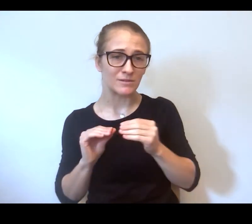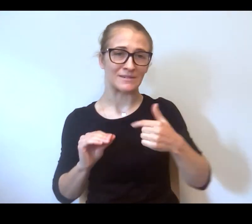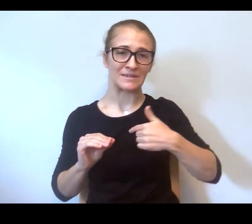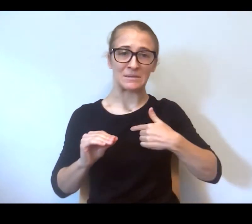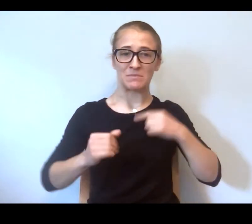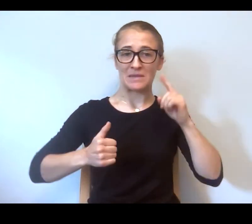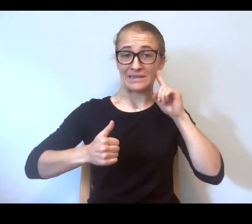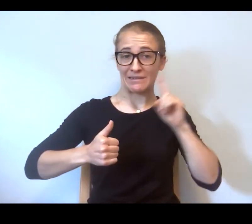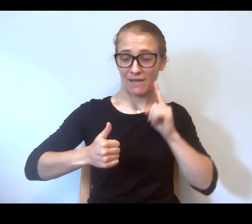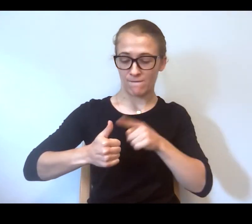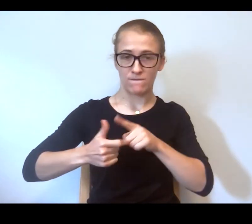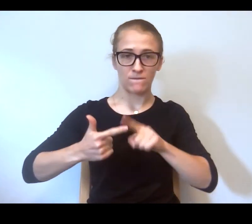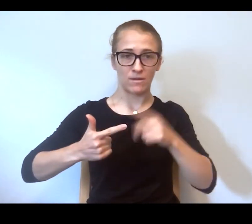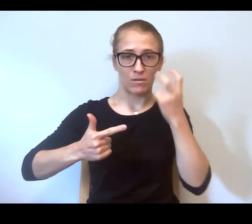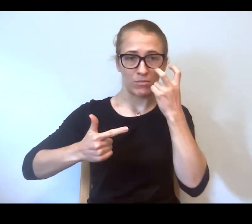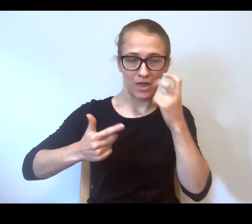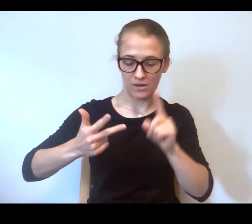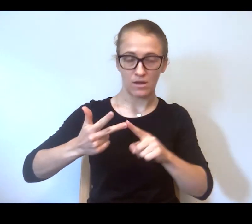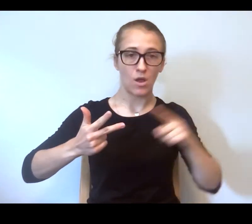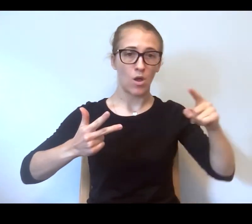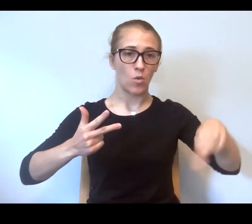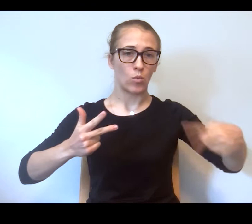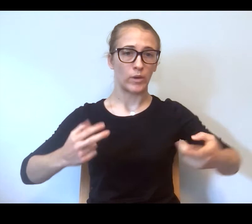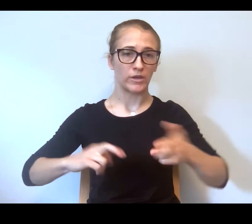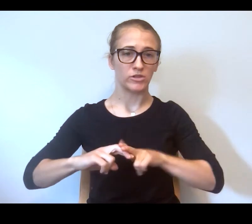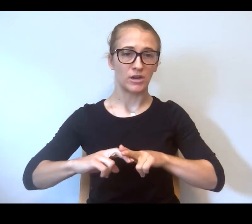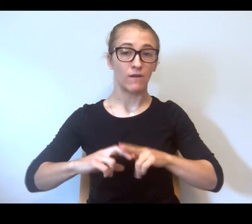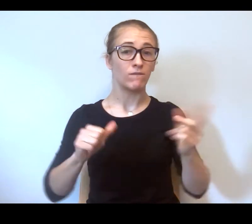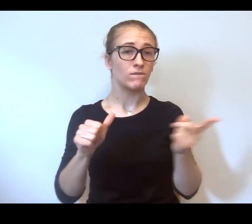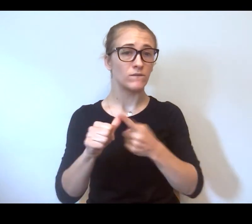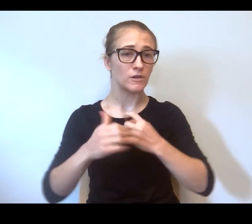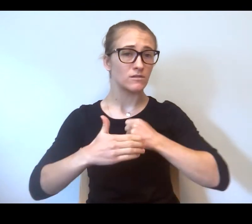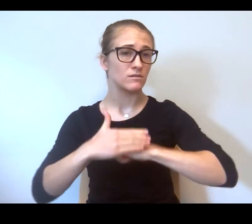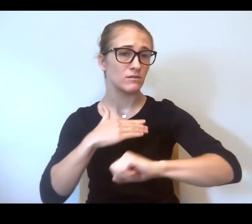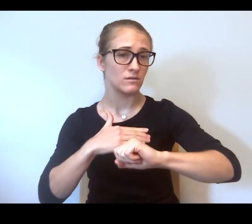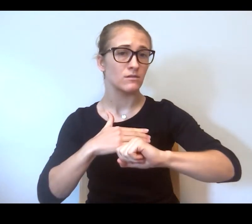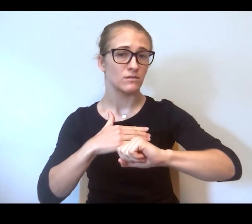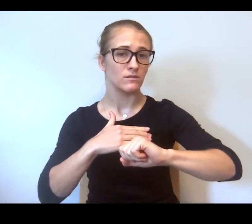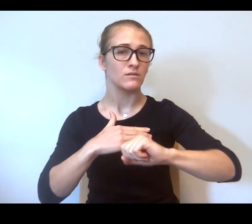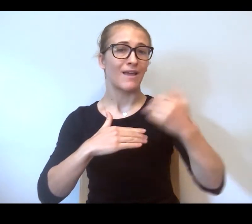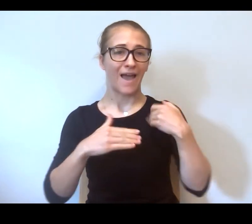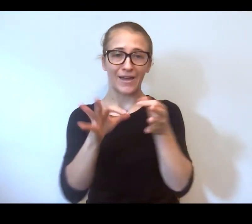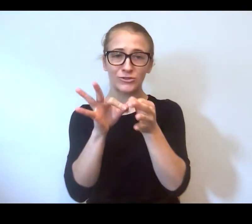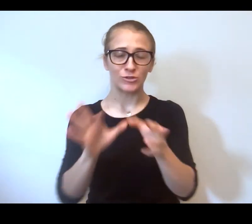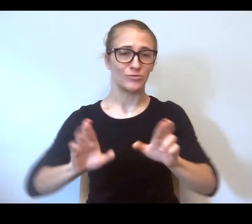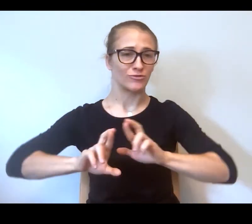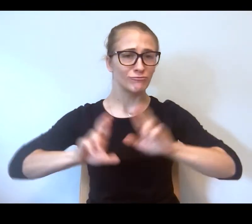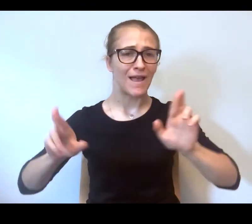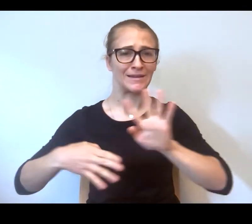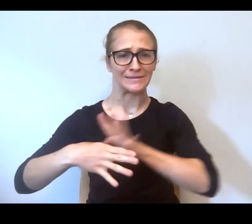story. I am deaf, blind, and in a wheelchair. The first birth I had an interpreter